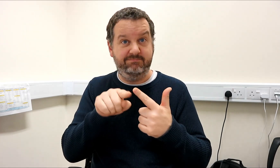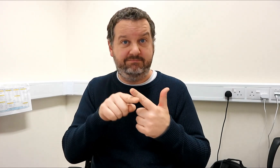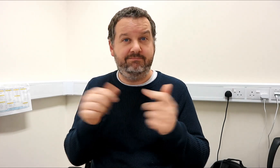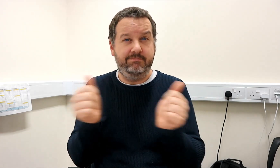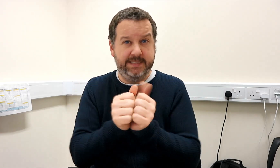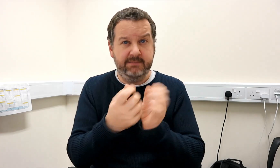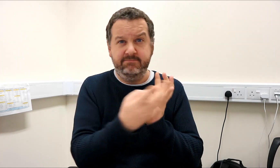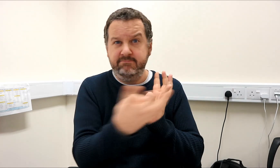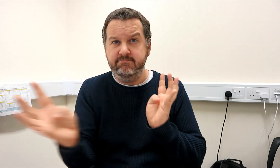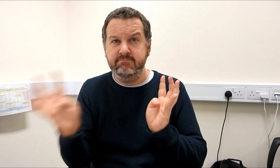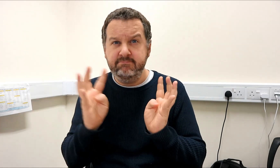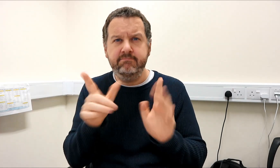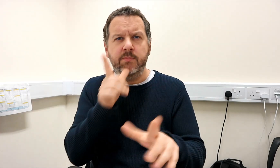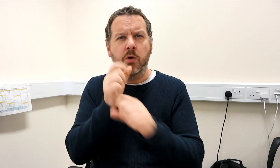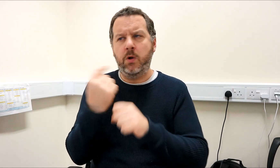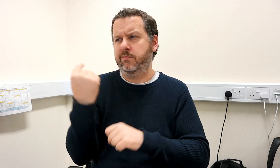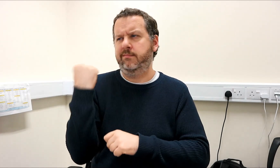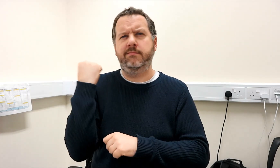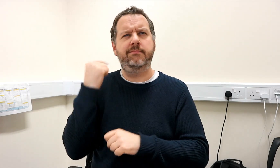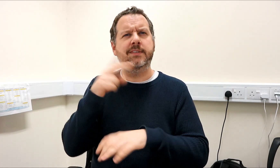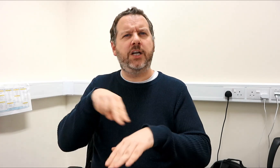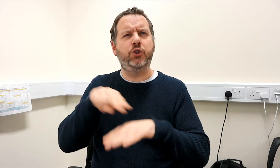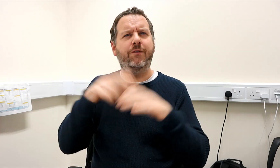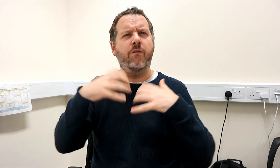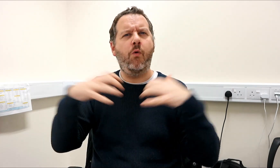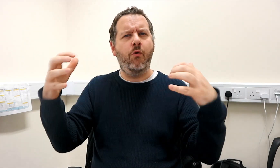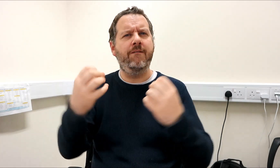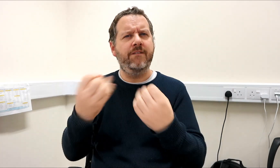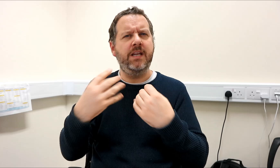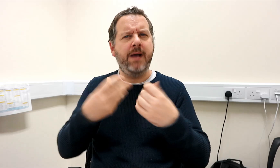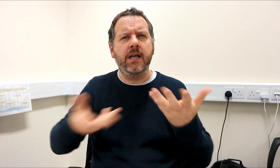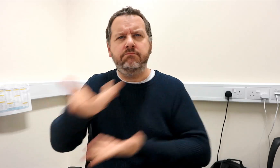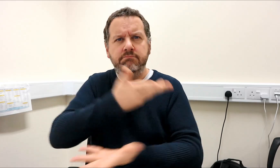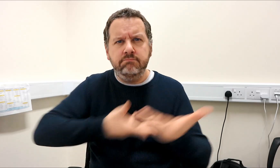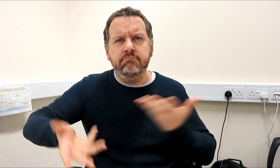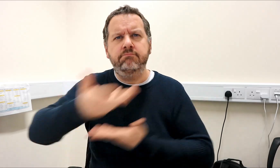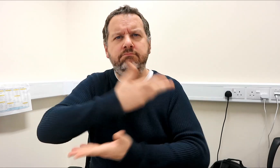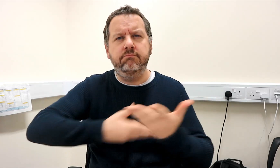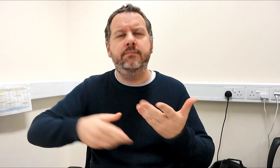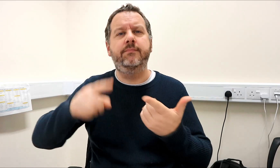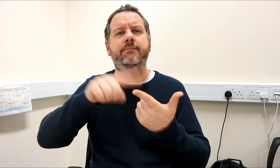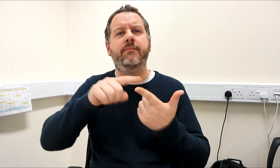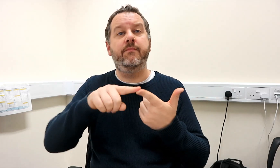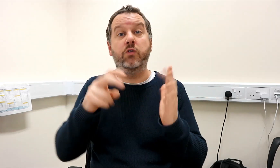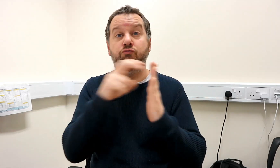where the National Forum feedback was discussed.